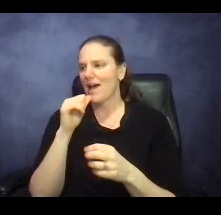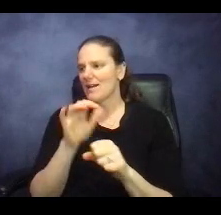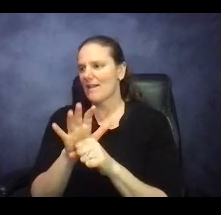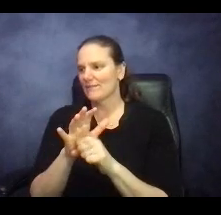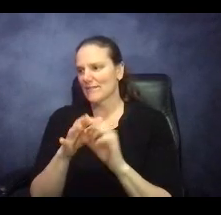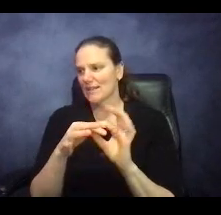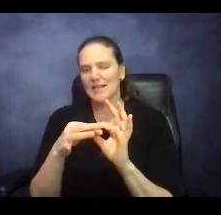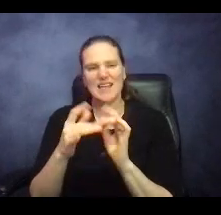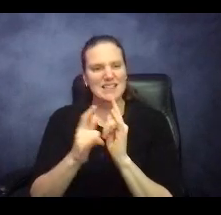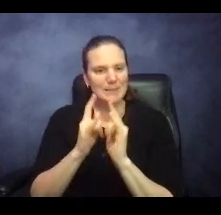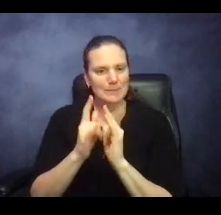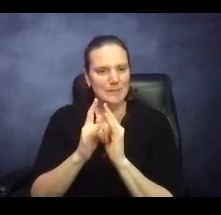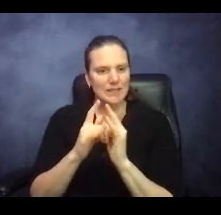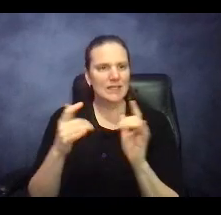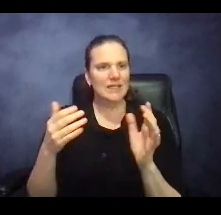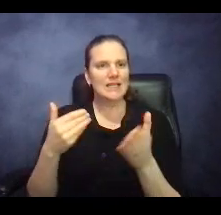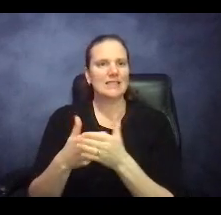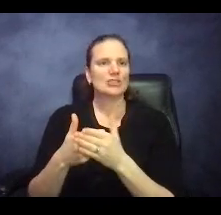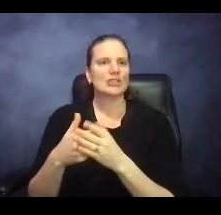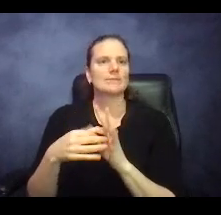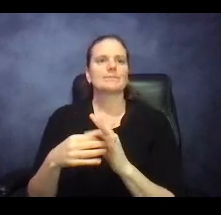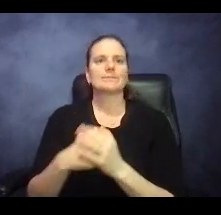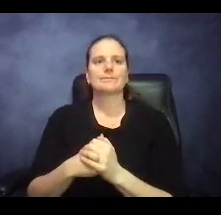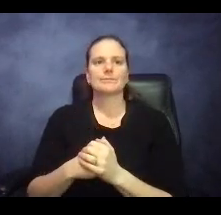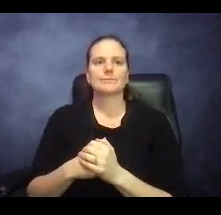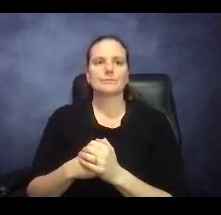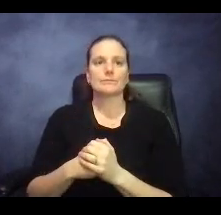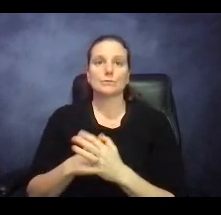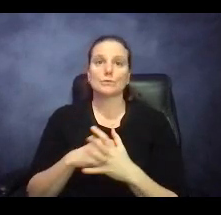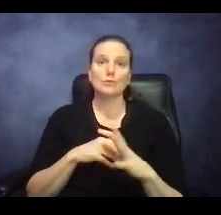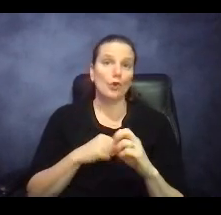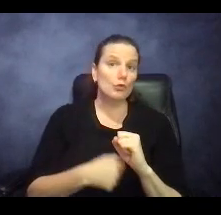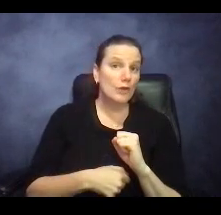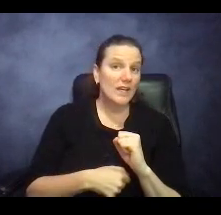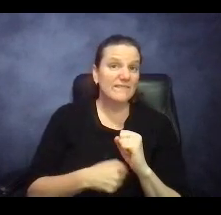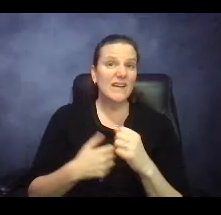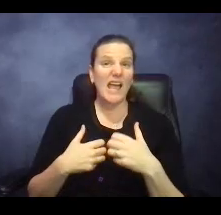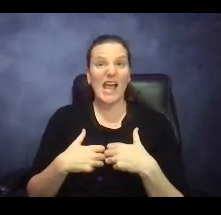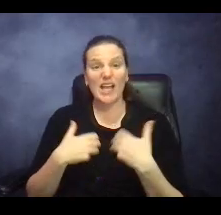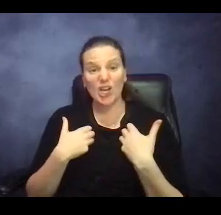Unprocessed or suppressed emotions like grief and anger. We see this a lot. People just feel kind of afraid